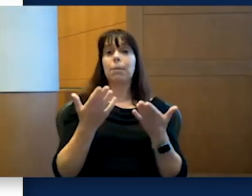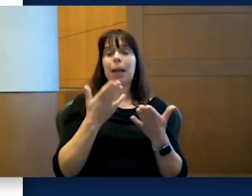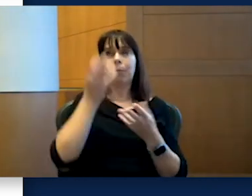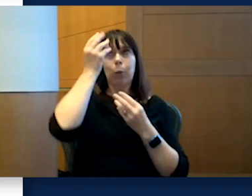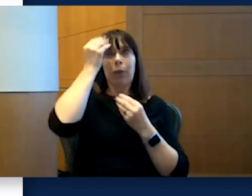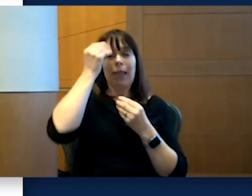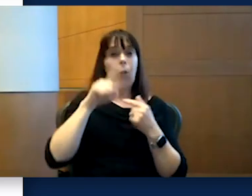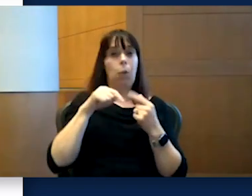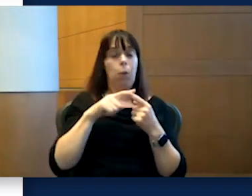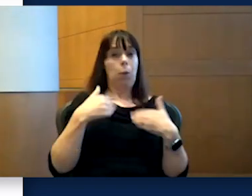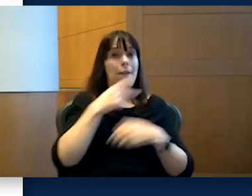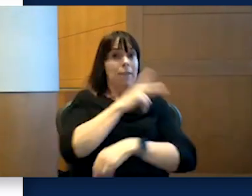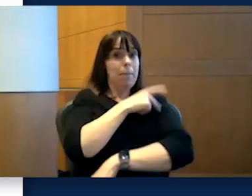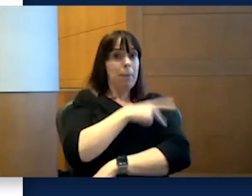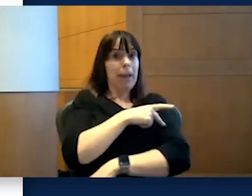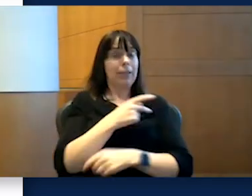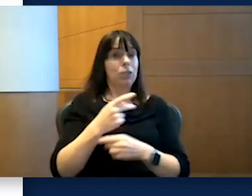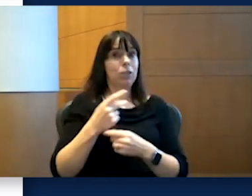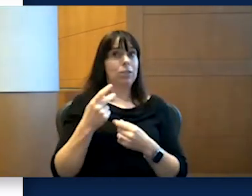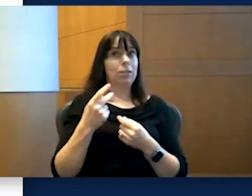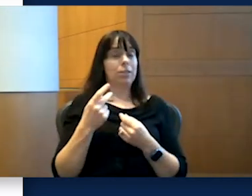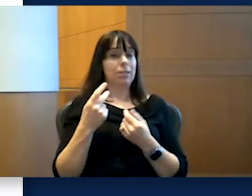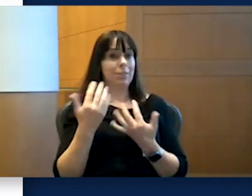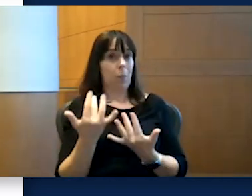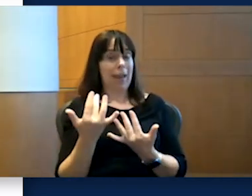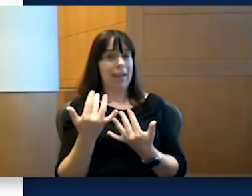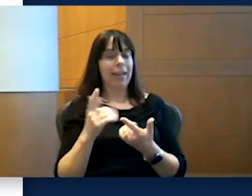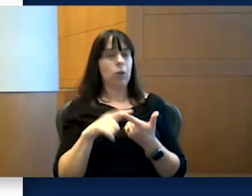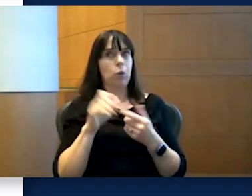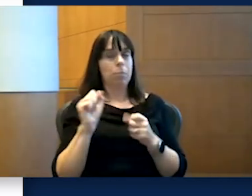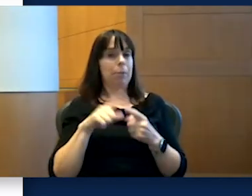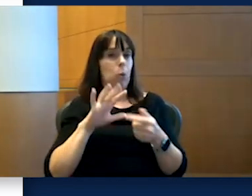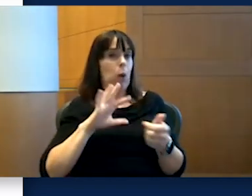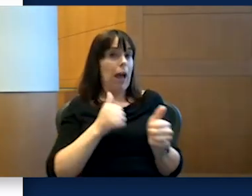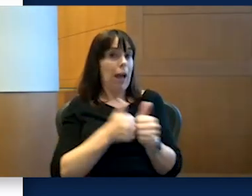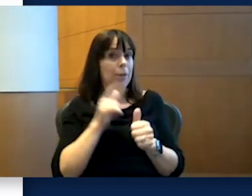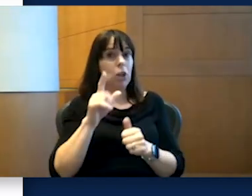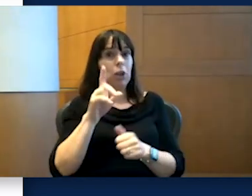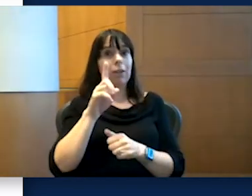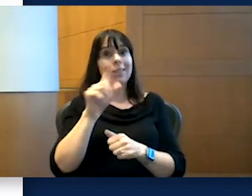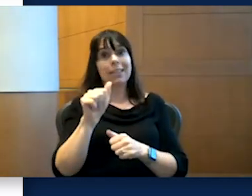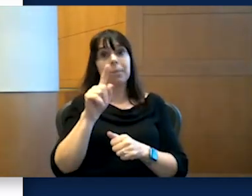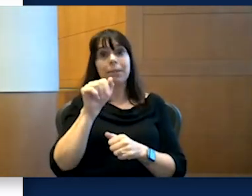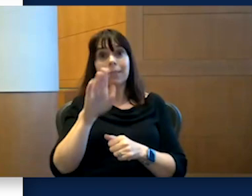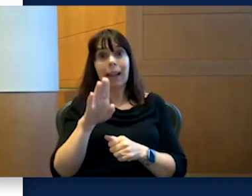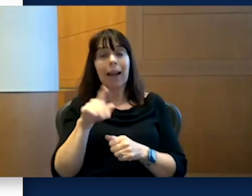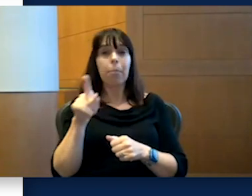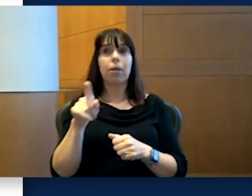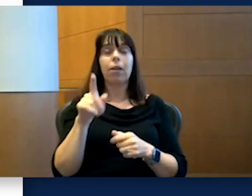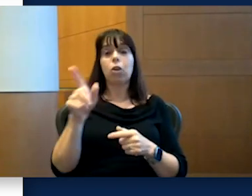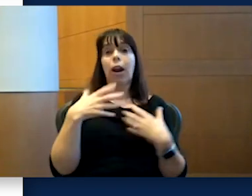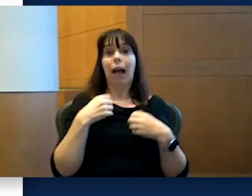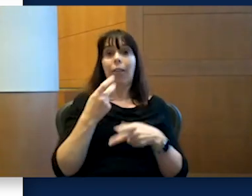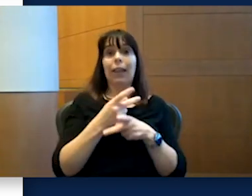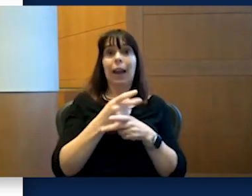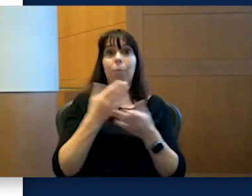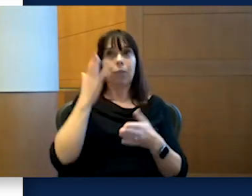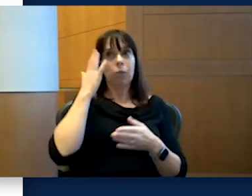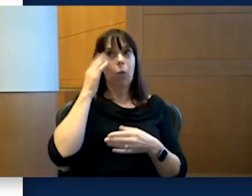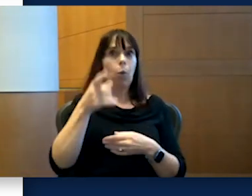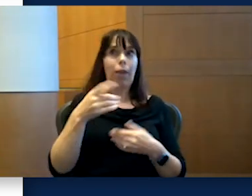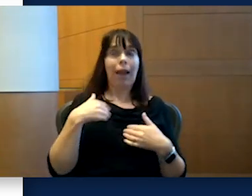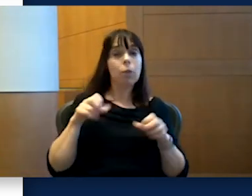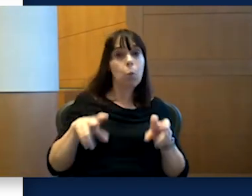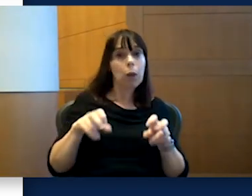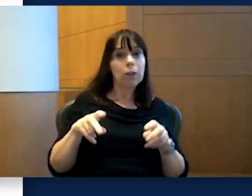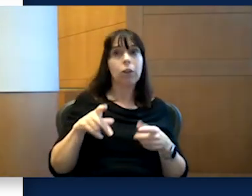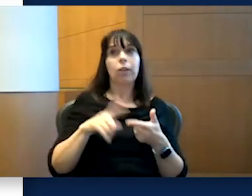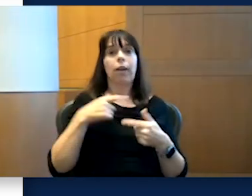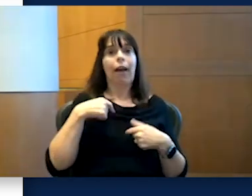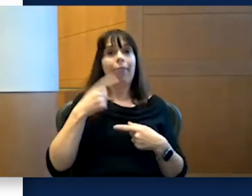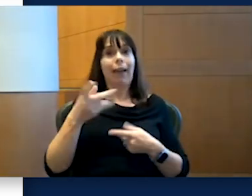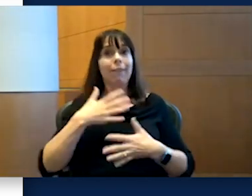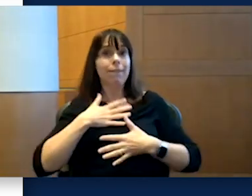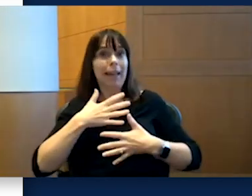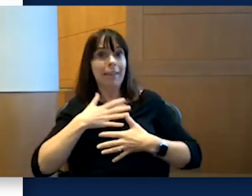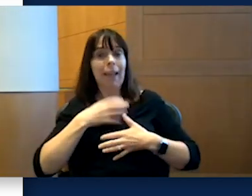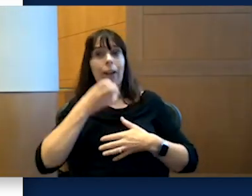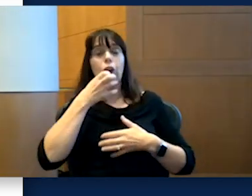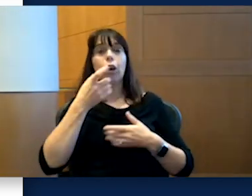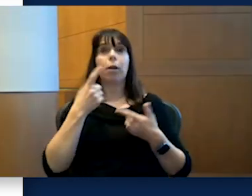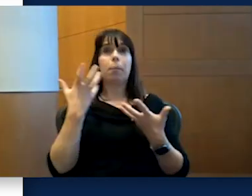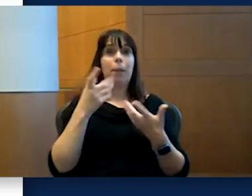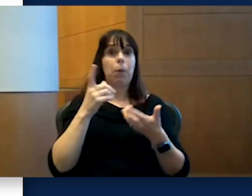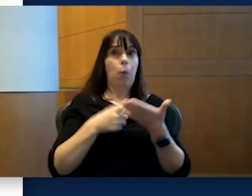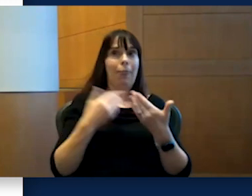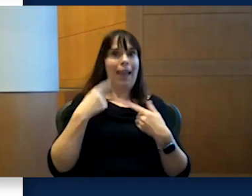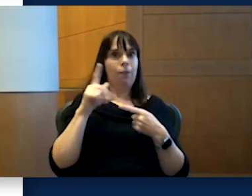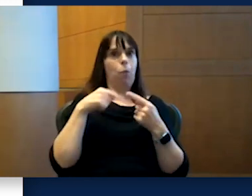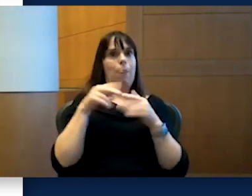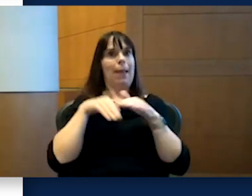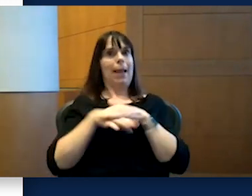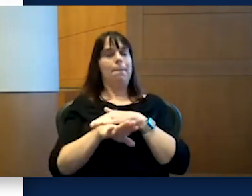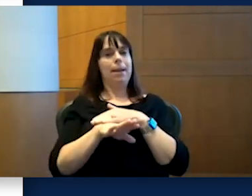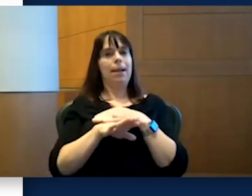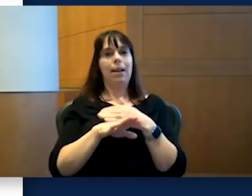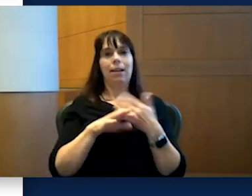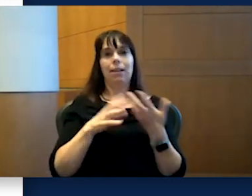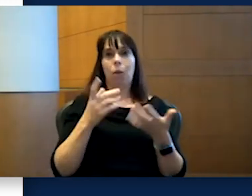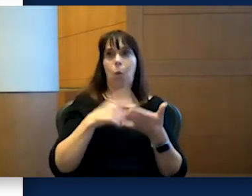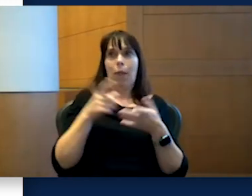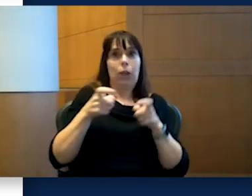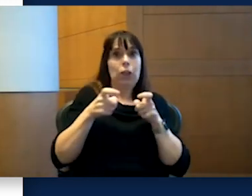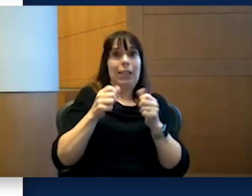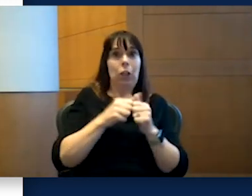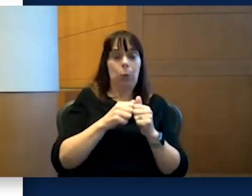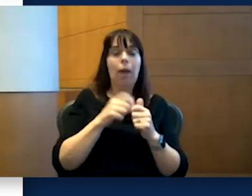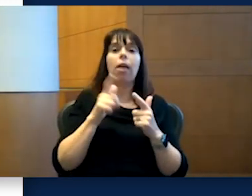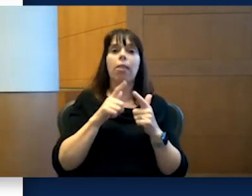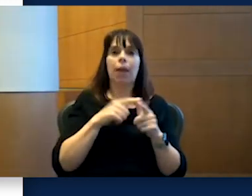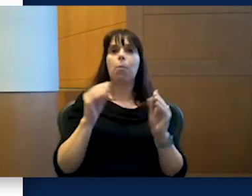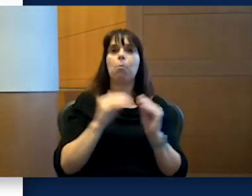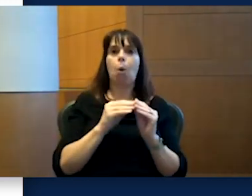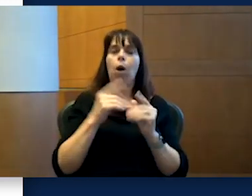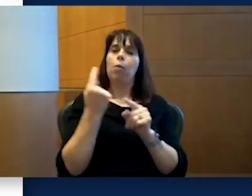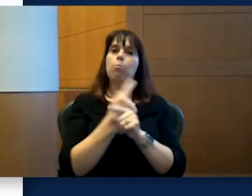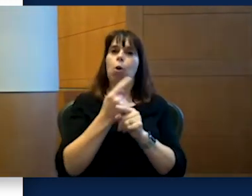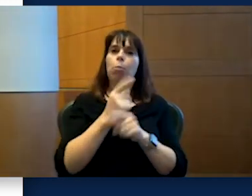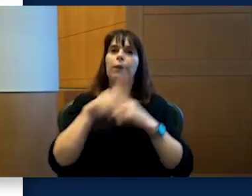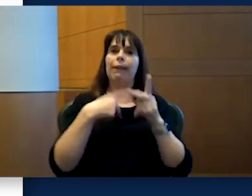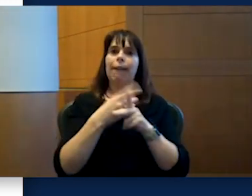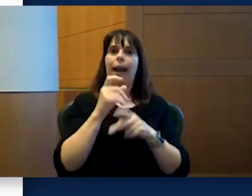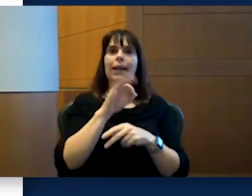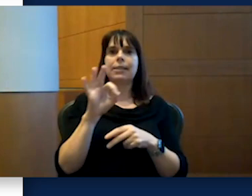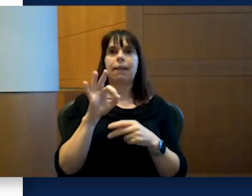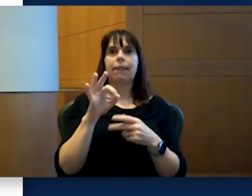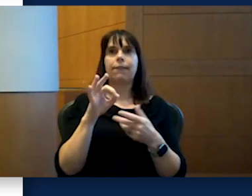You may want to think when you're having patients leave to update their disability tabs so their healthcare providers know they need a wheelchair, know they have a ventilator, know what they may need coming in and what they're dealing with, so that more appropriate types of supports are able to be provided.